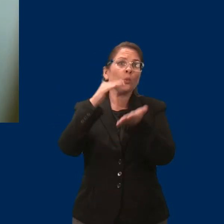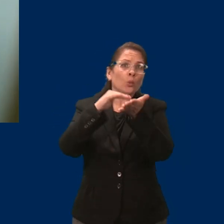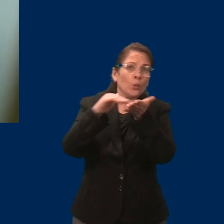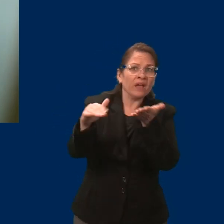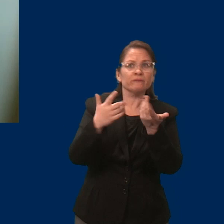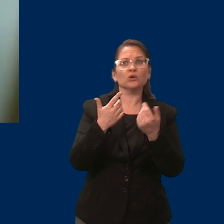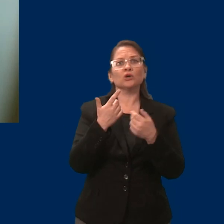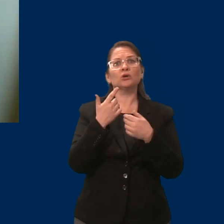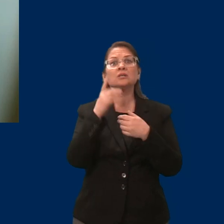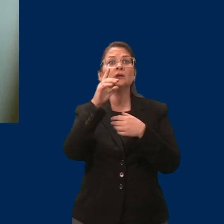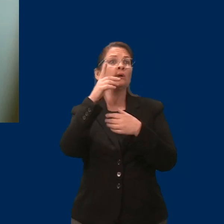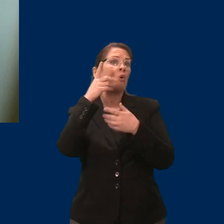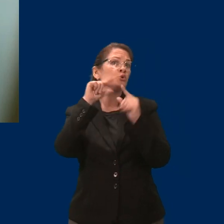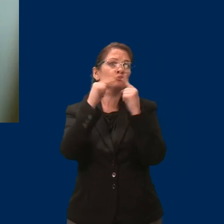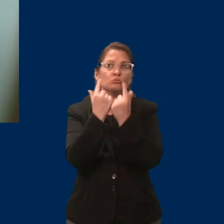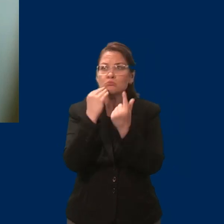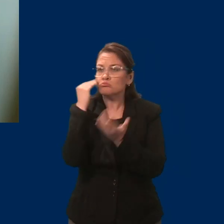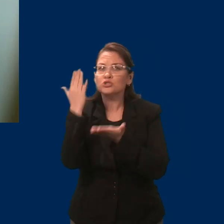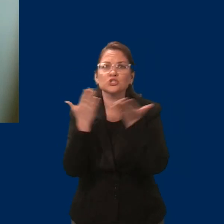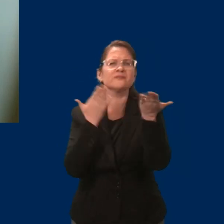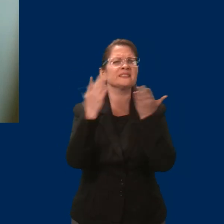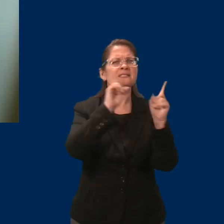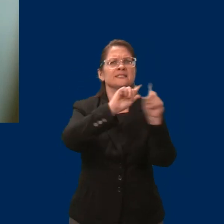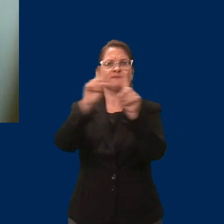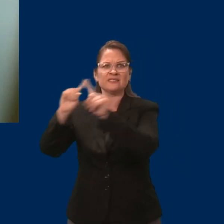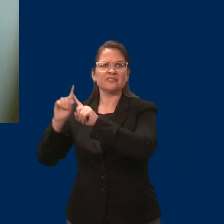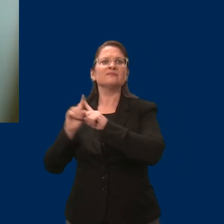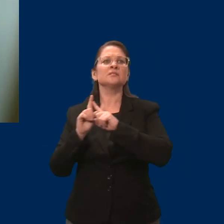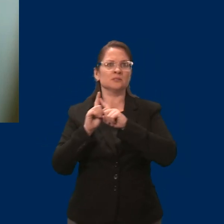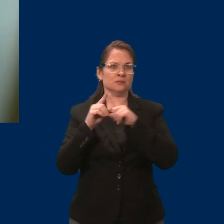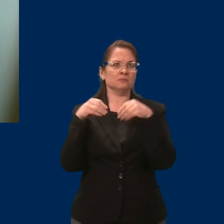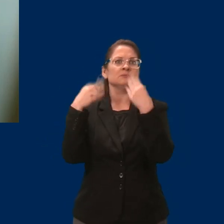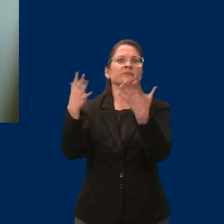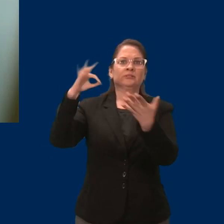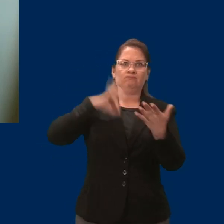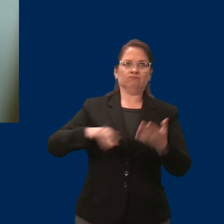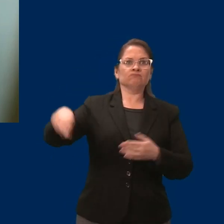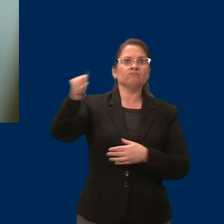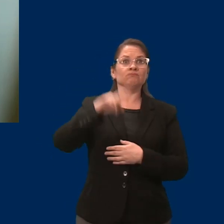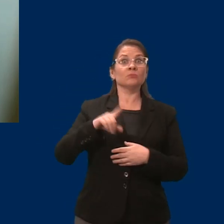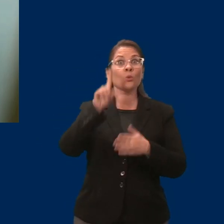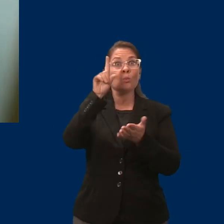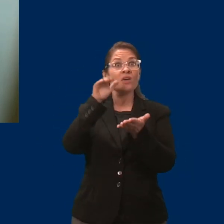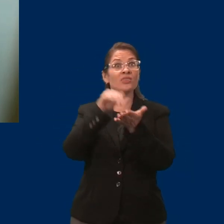And specifically, that provided a $1,000 retention bonus for those employees.